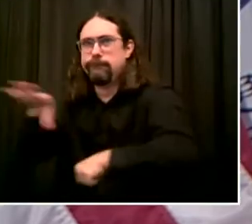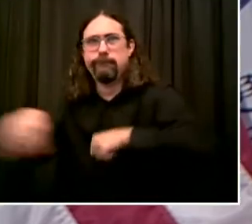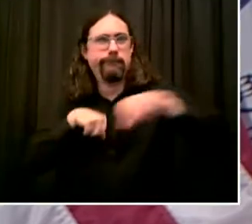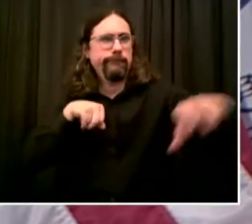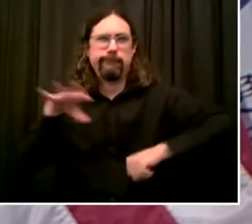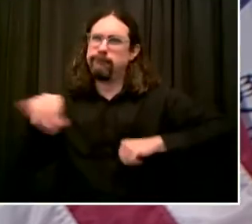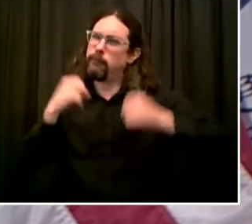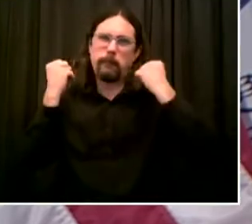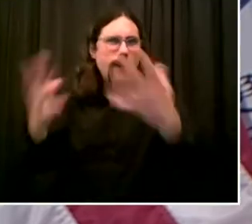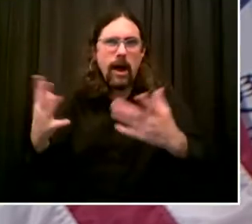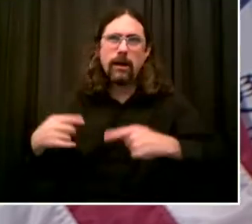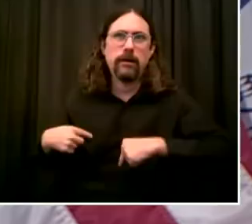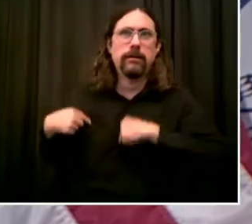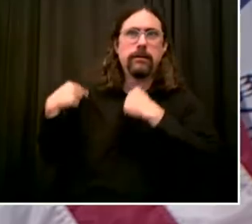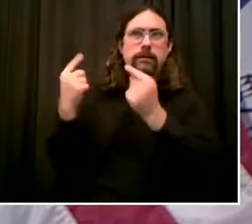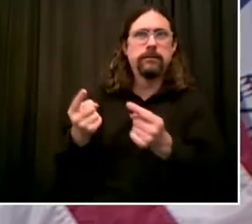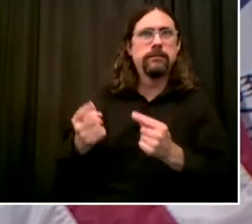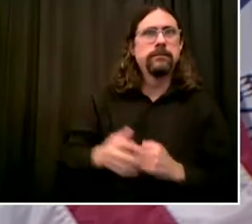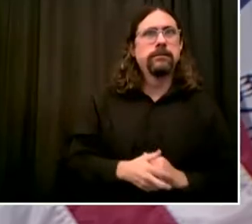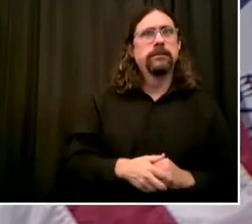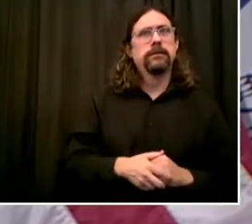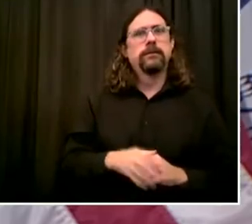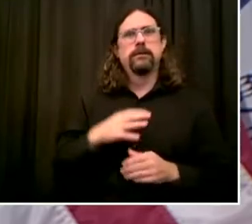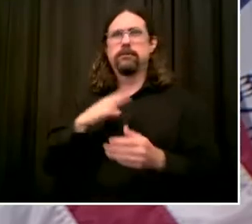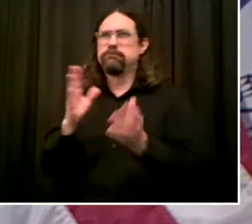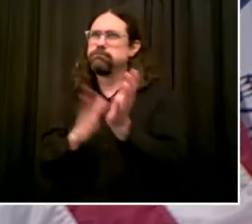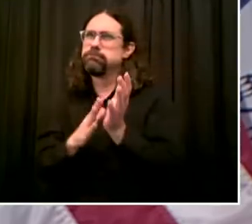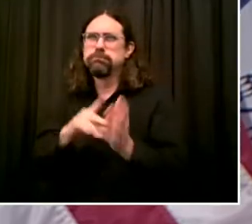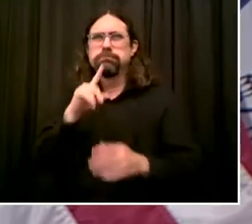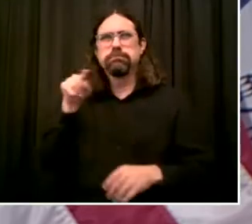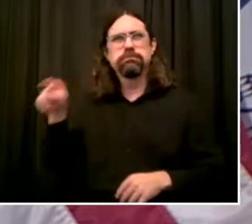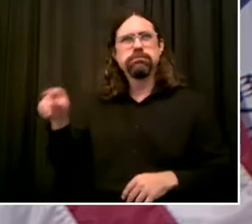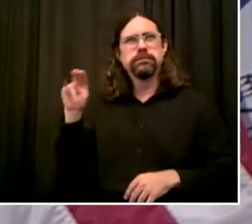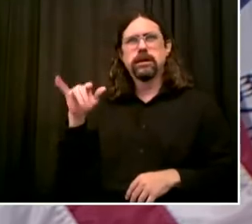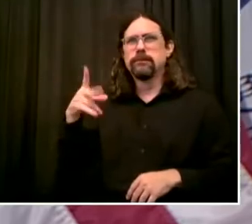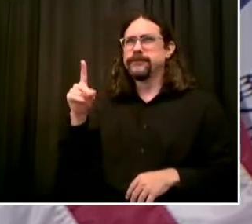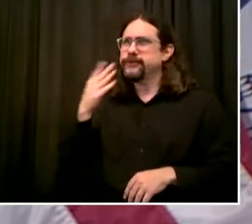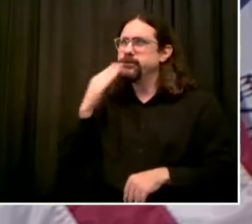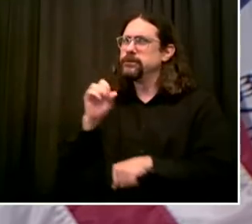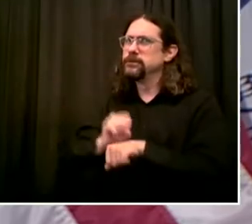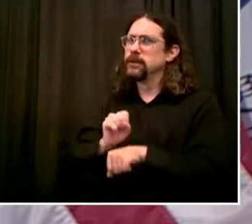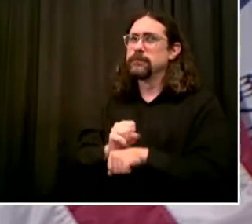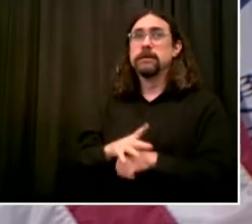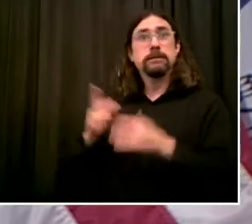HAVE pIÑvBEEN TAKEN OFF THE STR AND THERE IS HUGE AMOUNT OF RBK EGIN DE ONTO KEEP PEOPLE SAFE AND THAT WILL CONTINUE AND